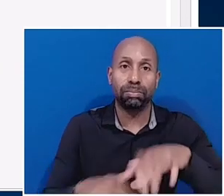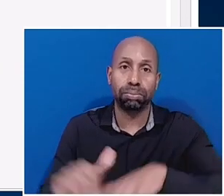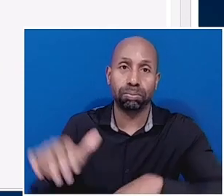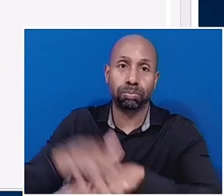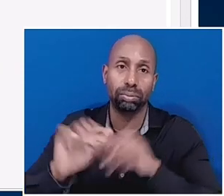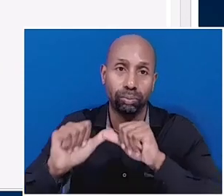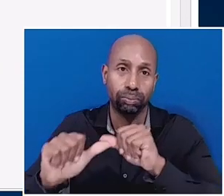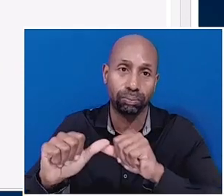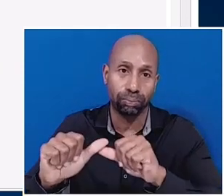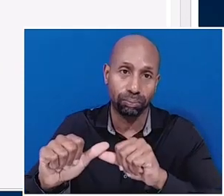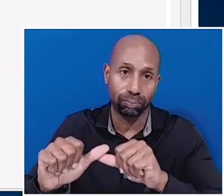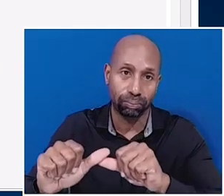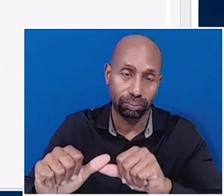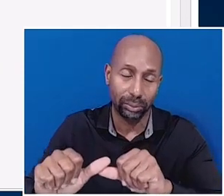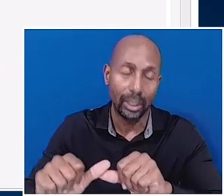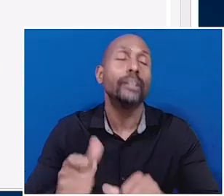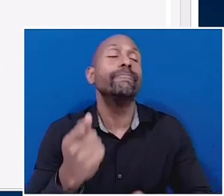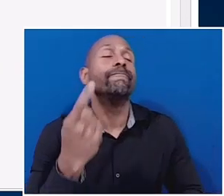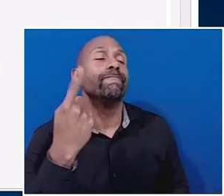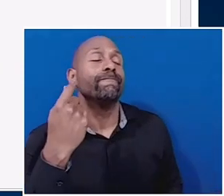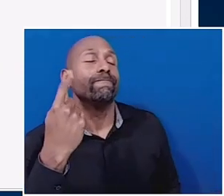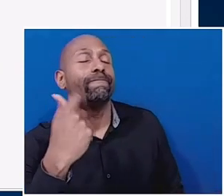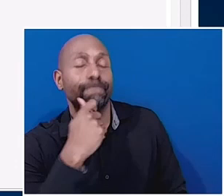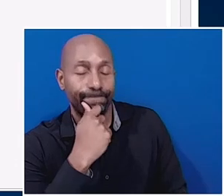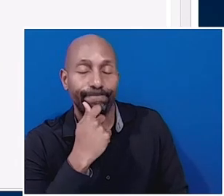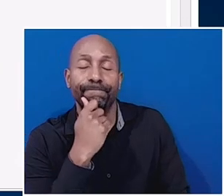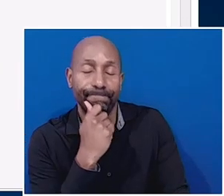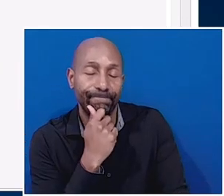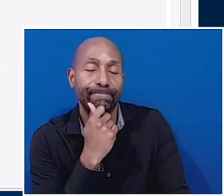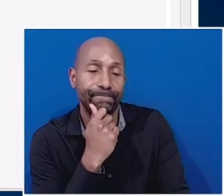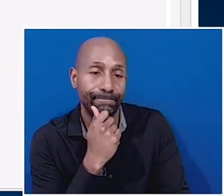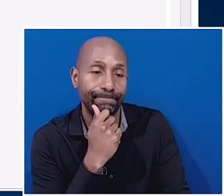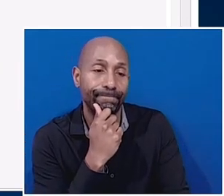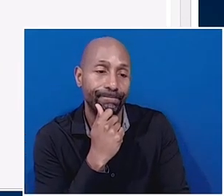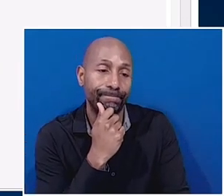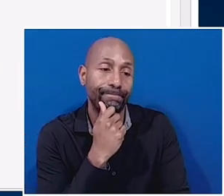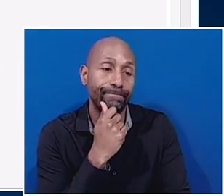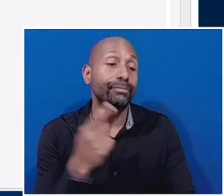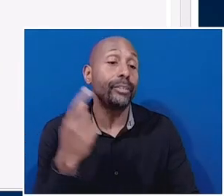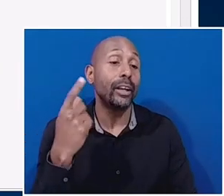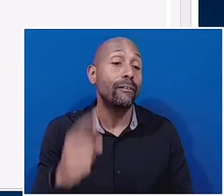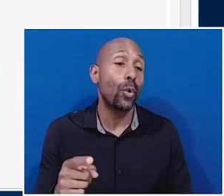are working on the- if you look- if you- if you recall under, you know, our